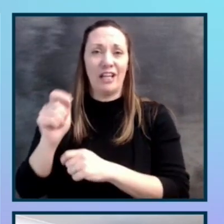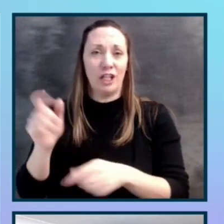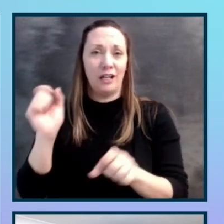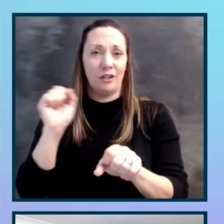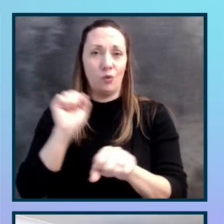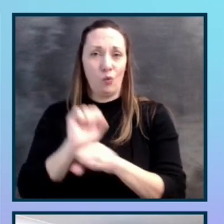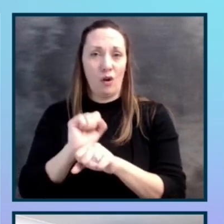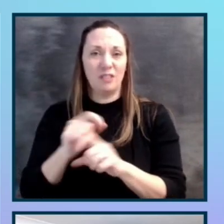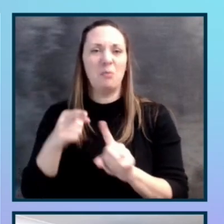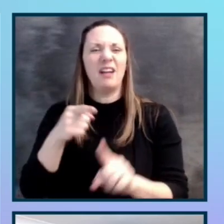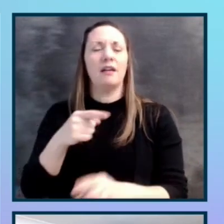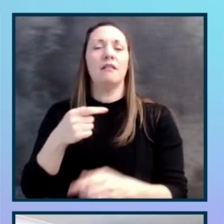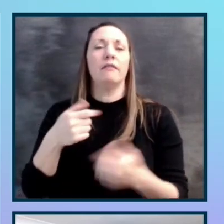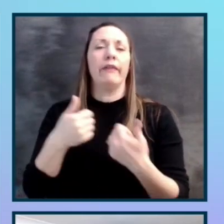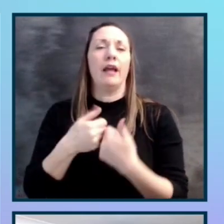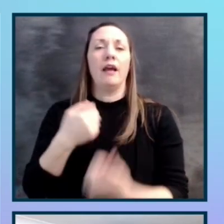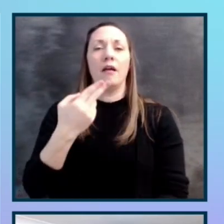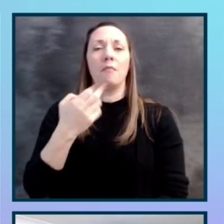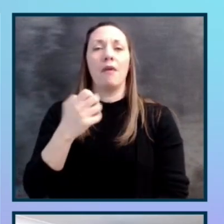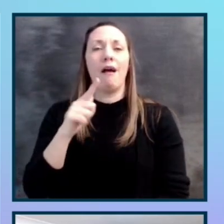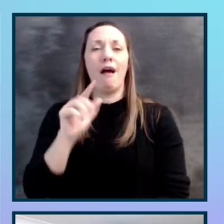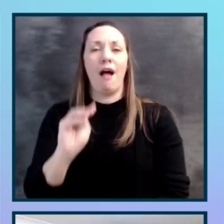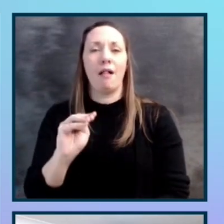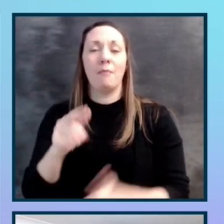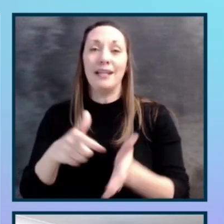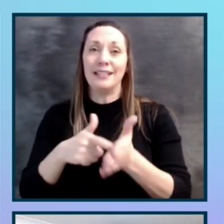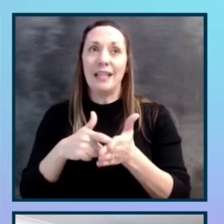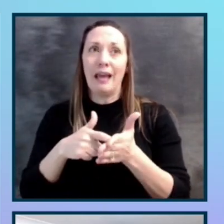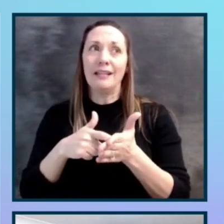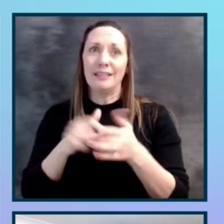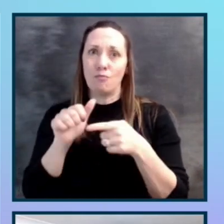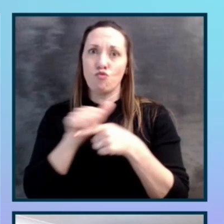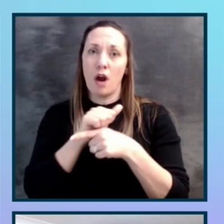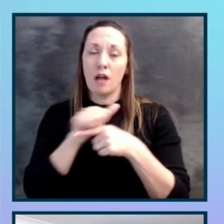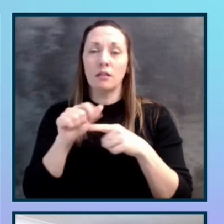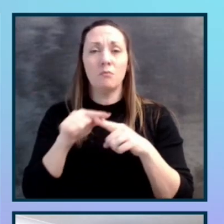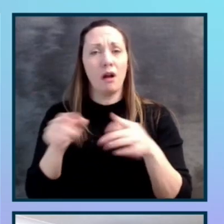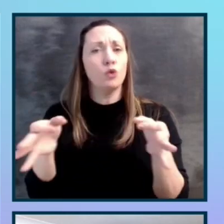it takes effort and it takes practice, but it's definitely worth learning.